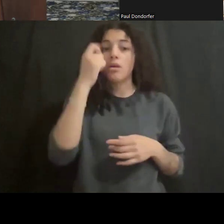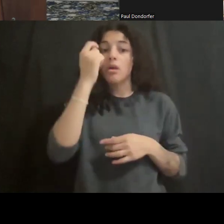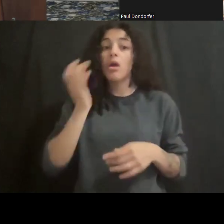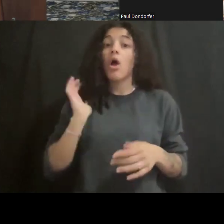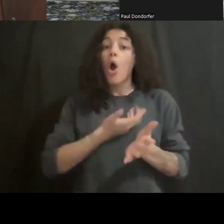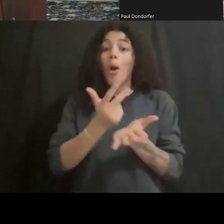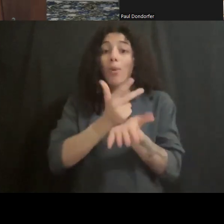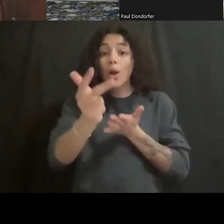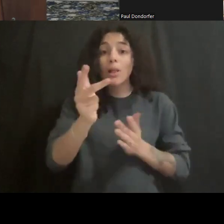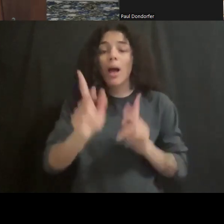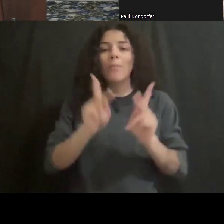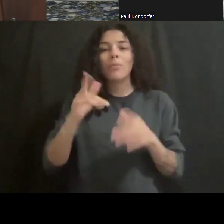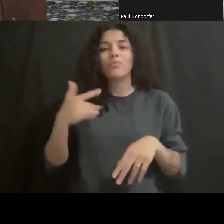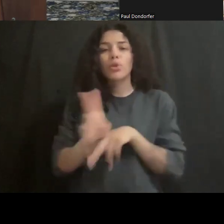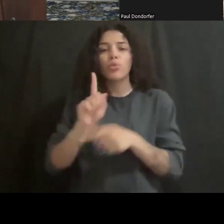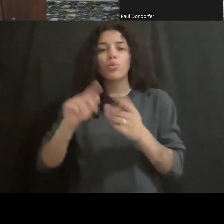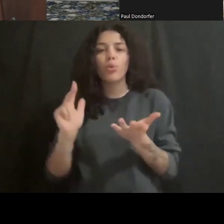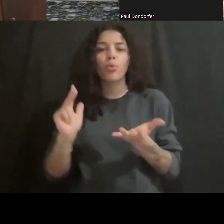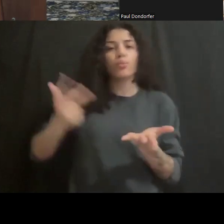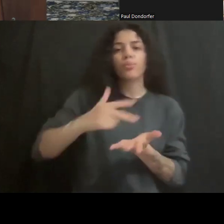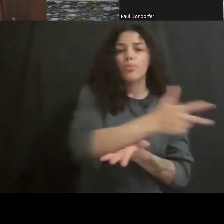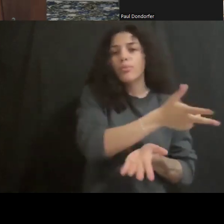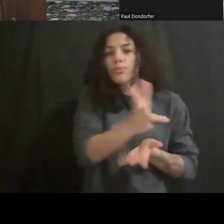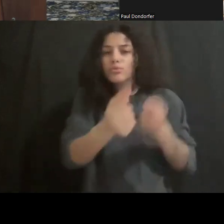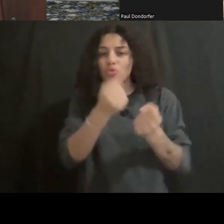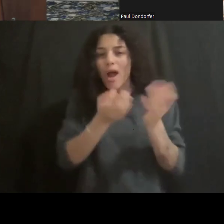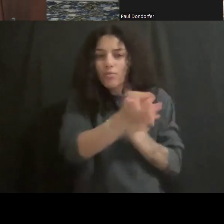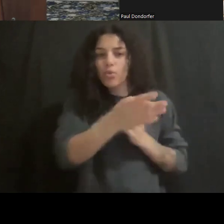as my co-workers Um we're looking for emergency response team for our case workers when they're